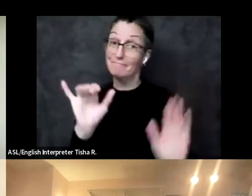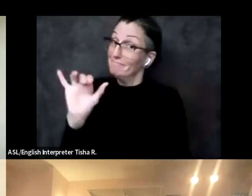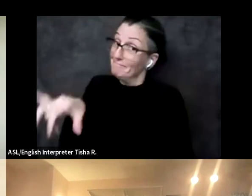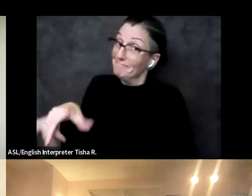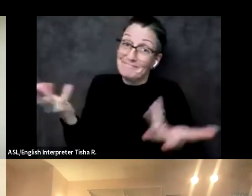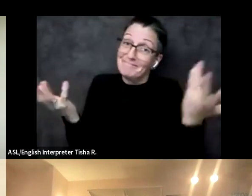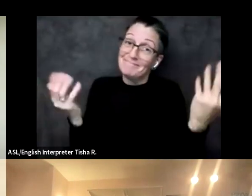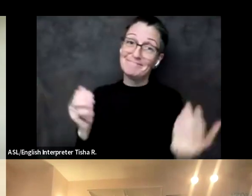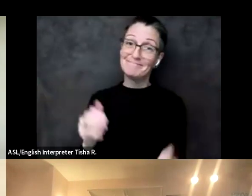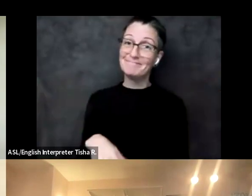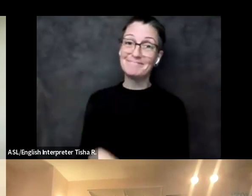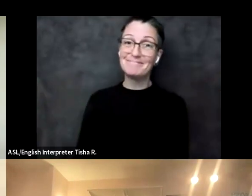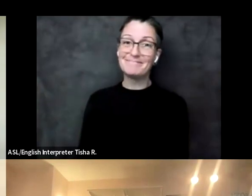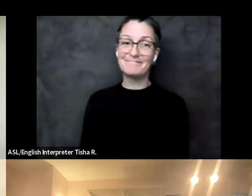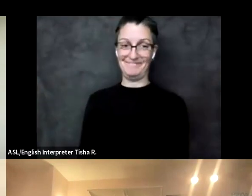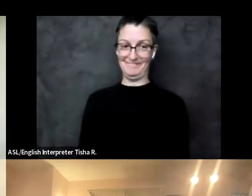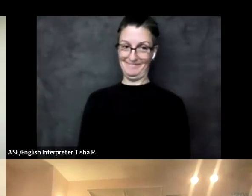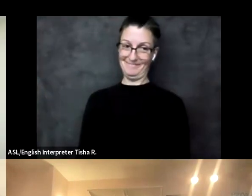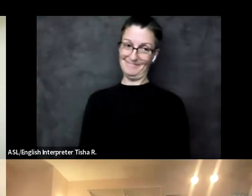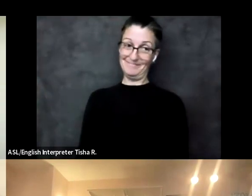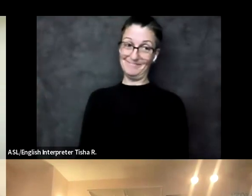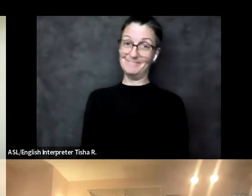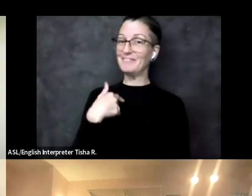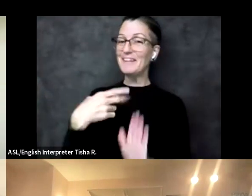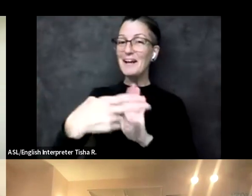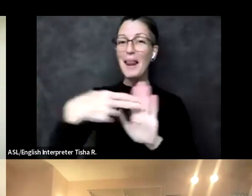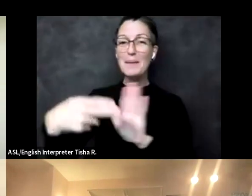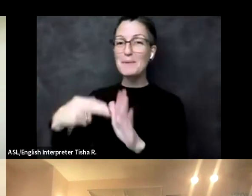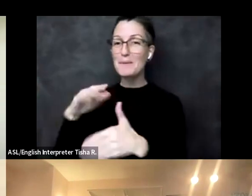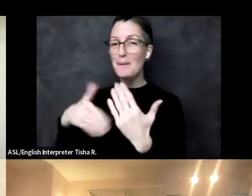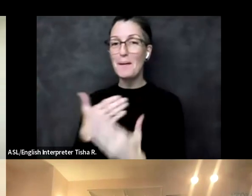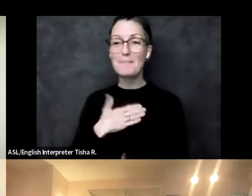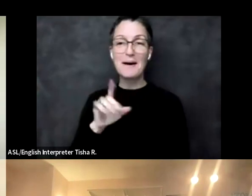I label all my drives. Shaina: Okay. Amazing.